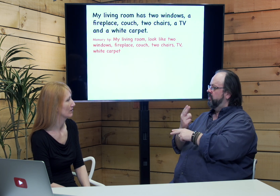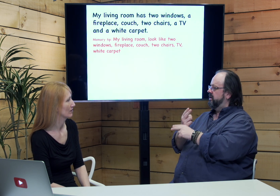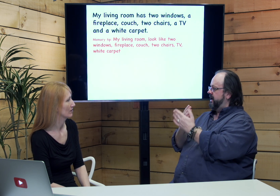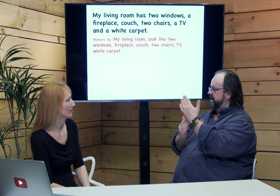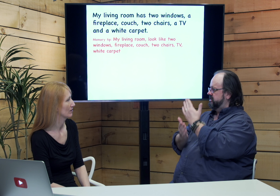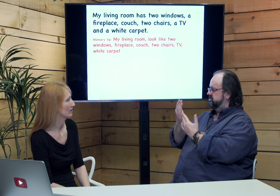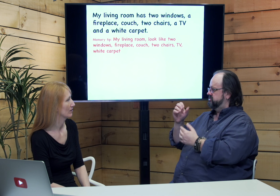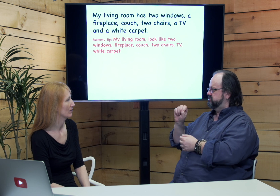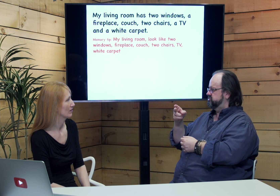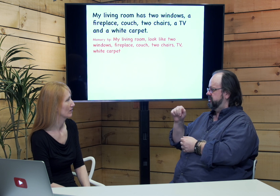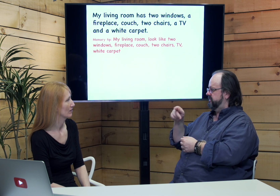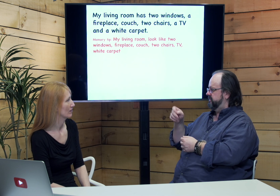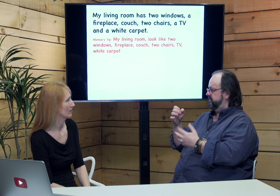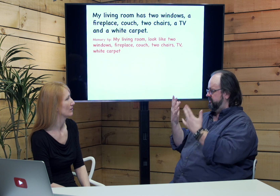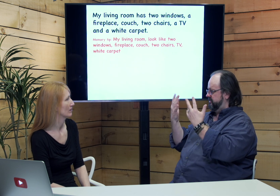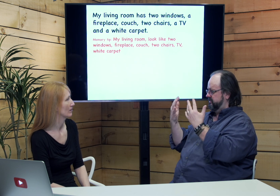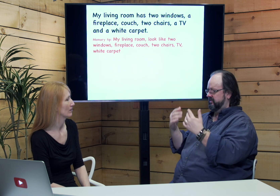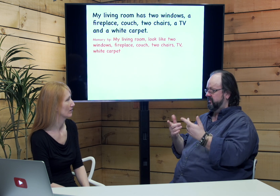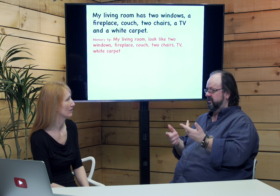You use specific hand shapes